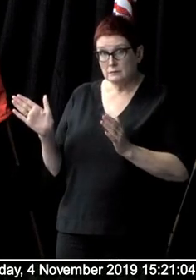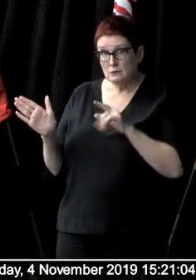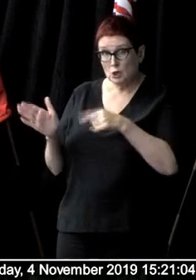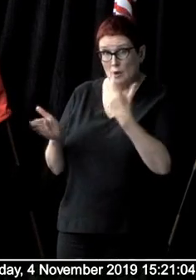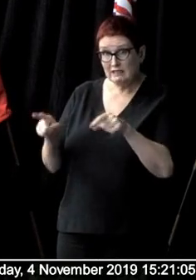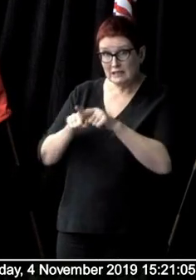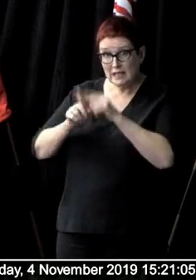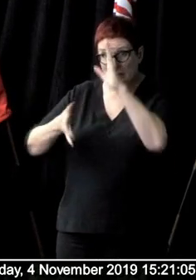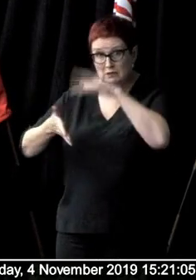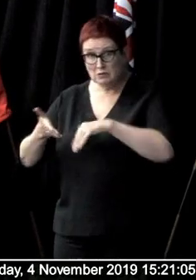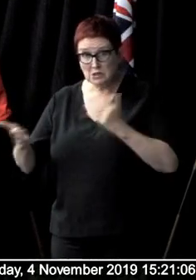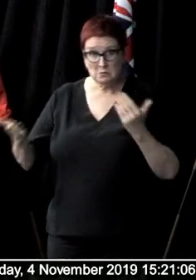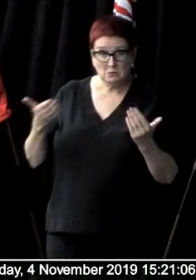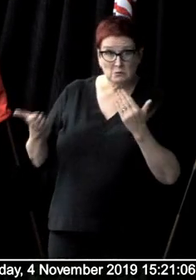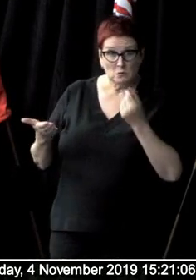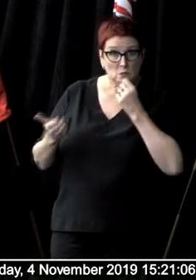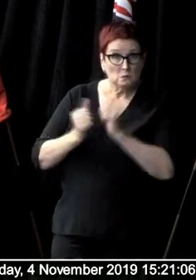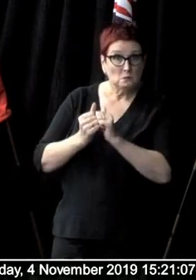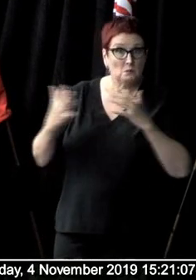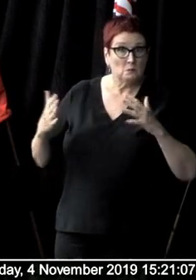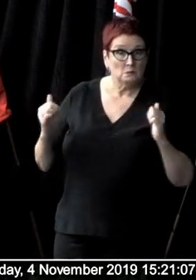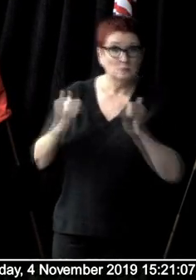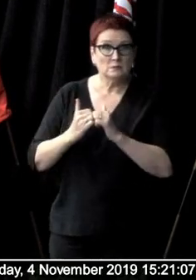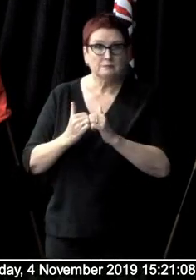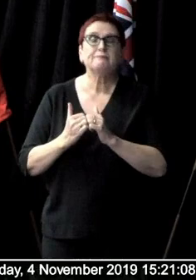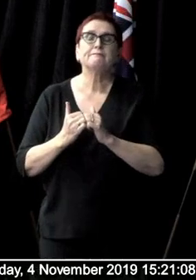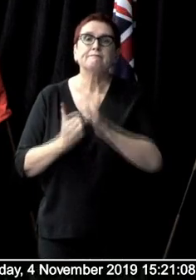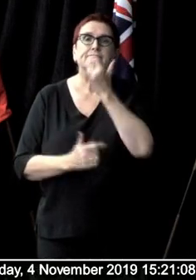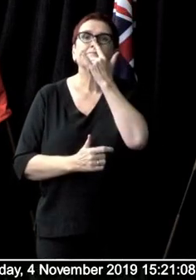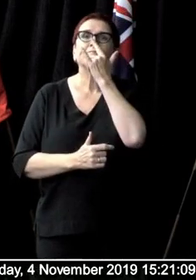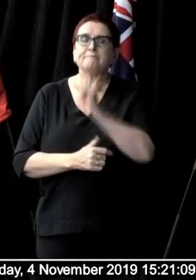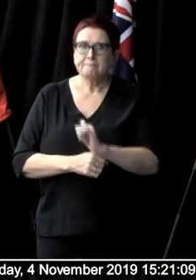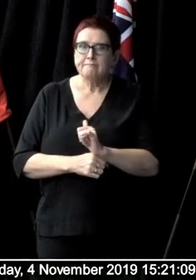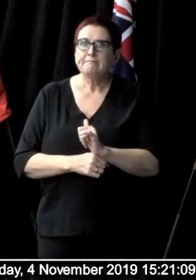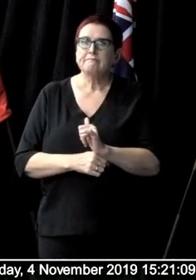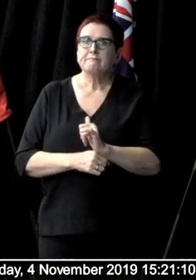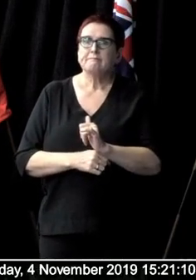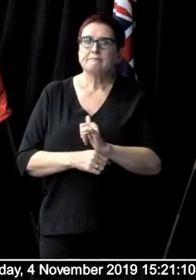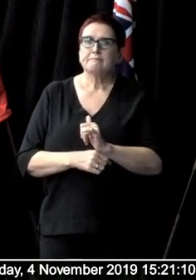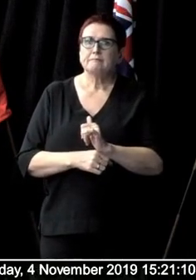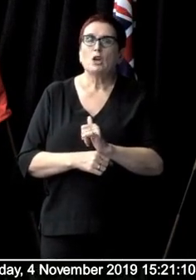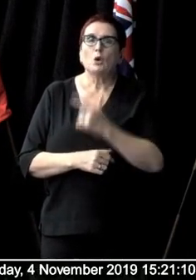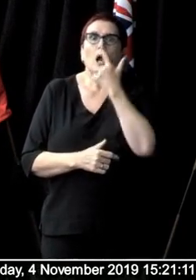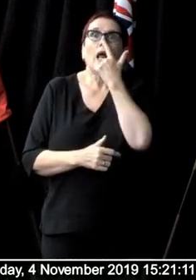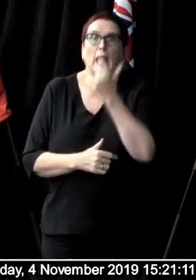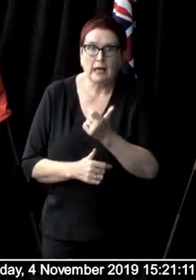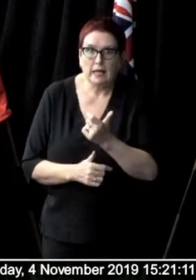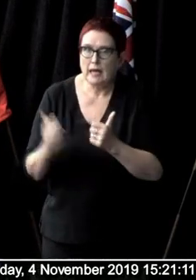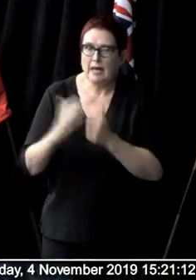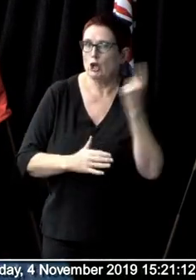has been relayed by Dr Bridle? Fortunately, we haven’t come across any physical abuse, but definitely